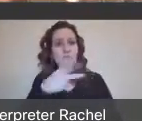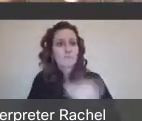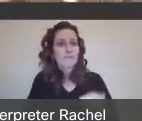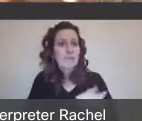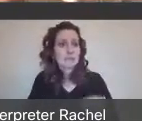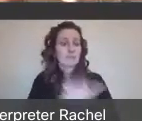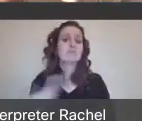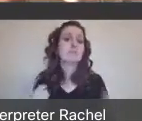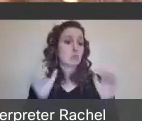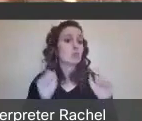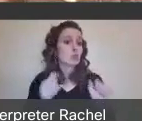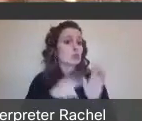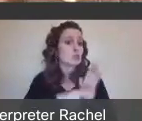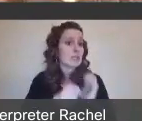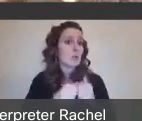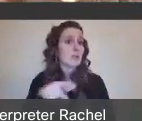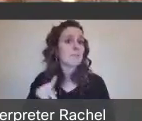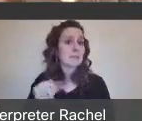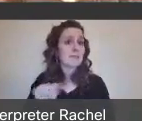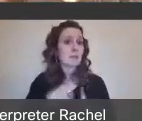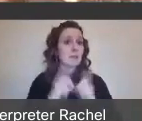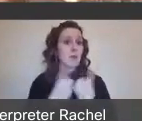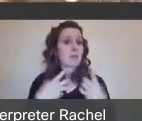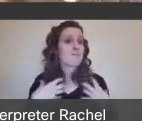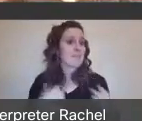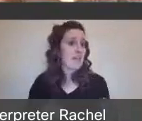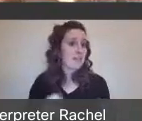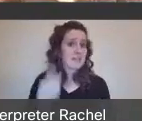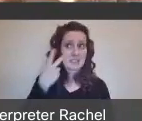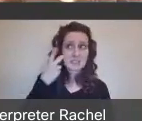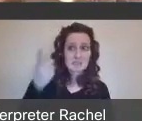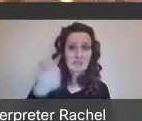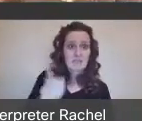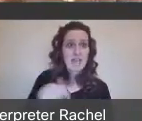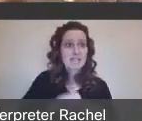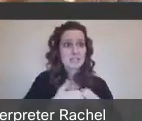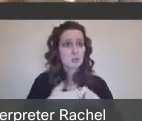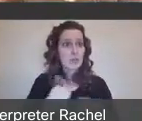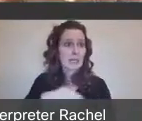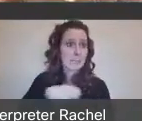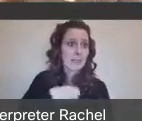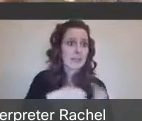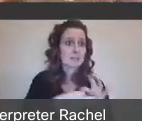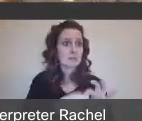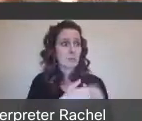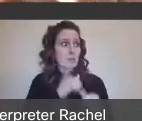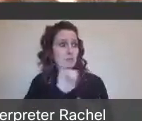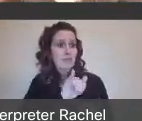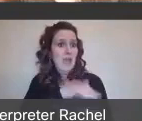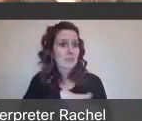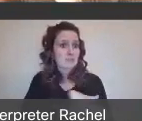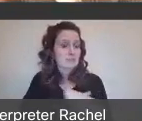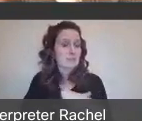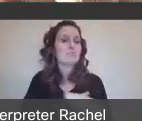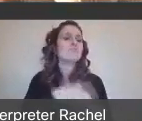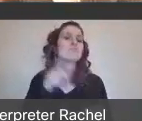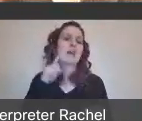check with the Pennsylvania Department of Health to see if they've had any issues or complaints with them but they are the oversight on those types of facilities.